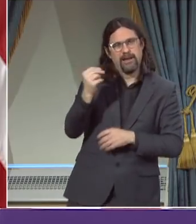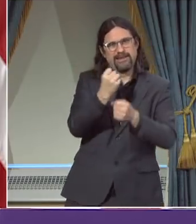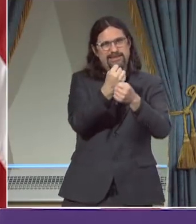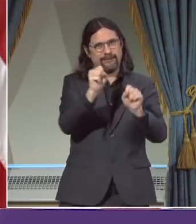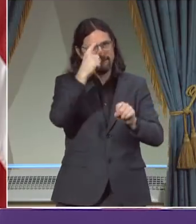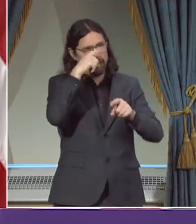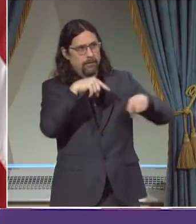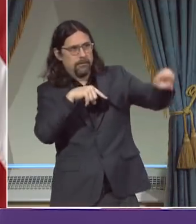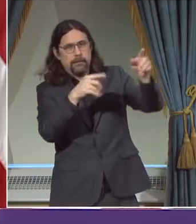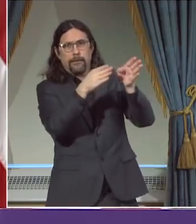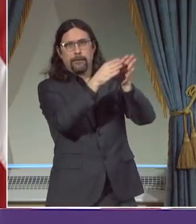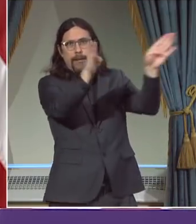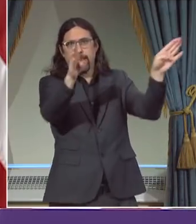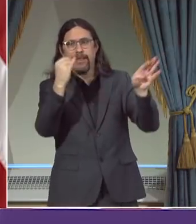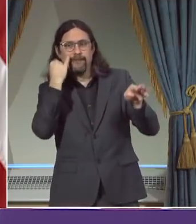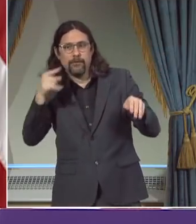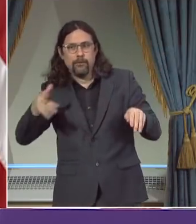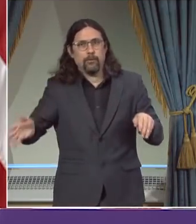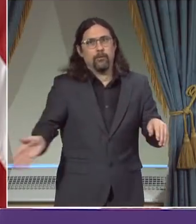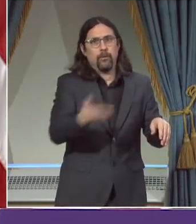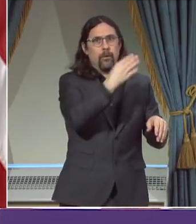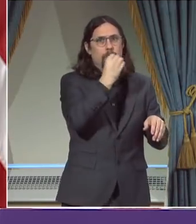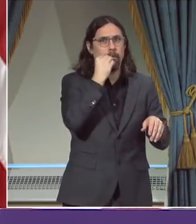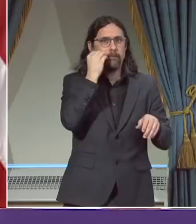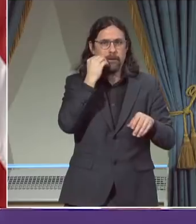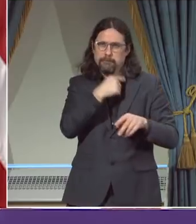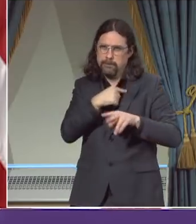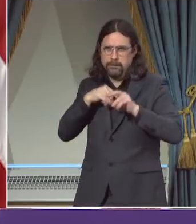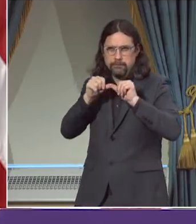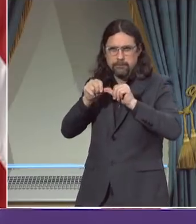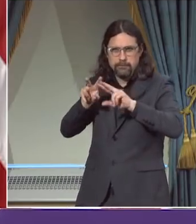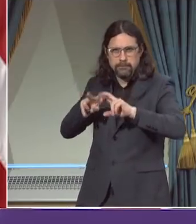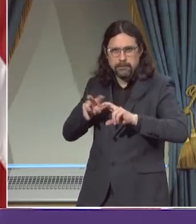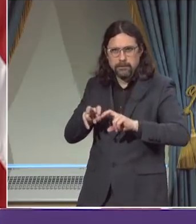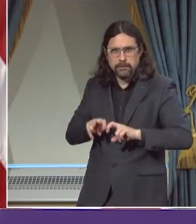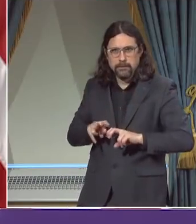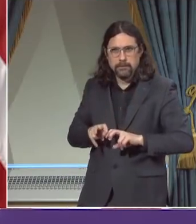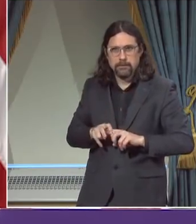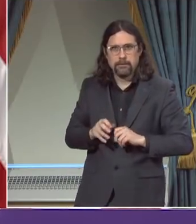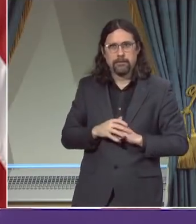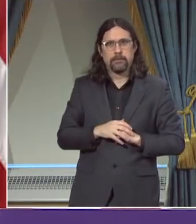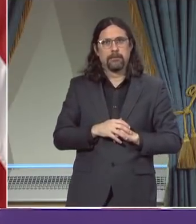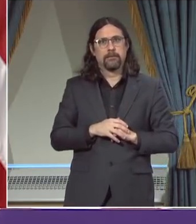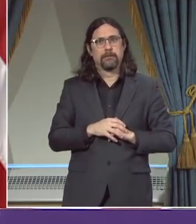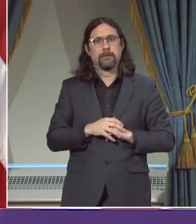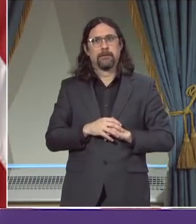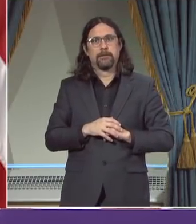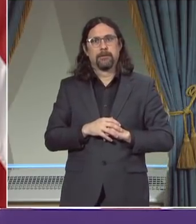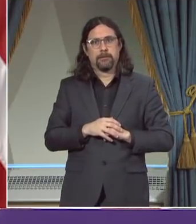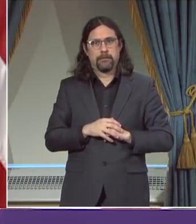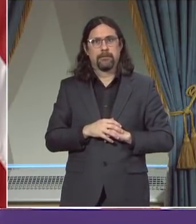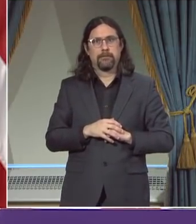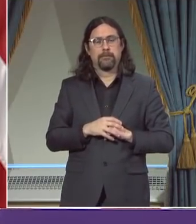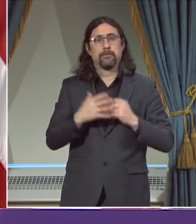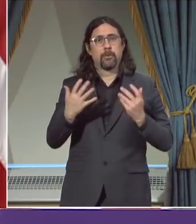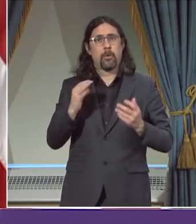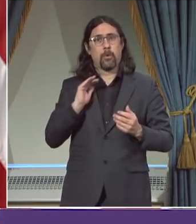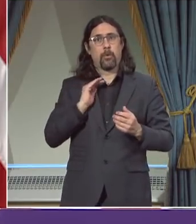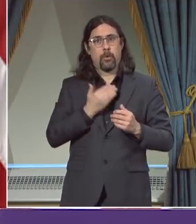RELEASED. I CAN UPDATE YOU AND SAY THAT SICEN TSHI CRISIS BEGAN OUR JAIL